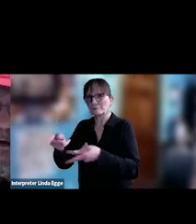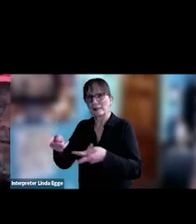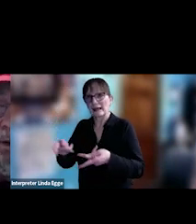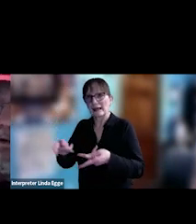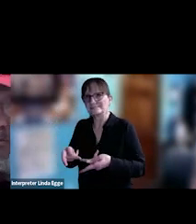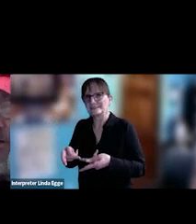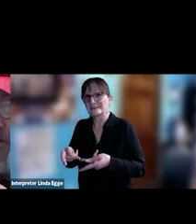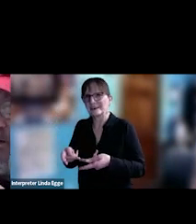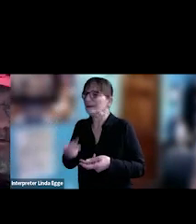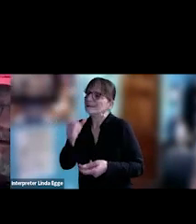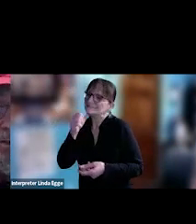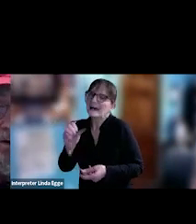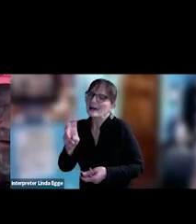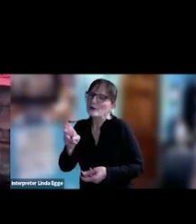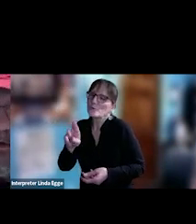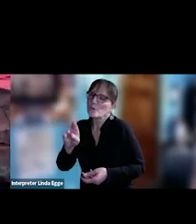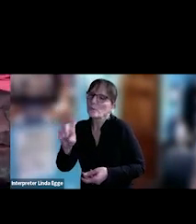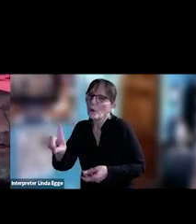It's not a ward, but it's a little rooms, you know?